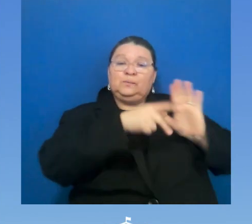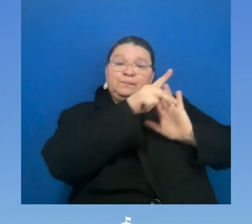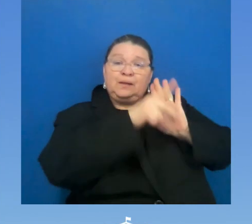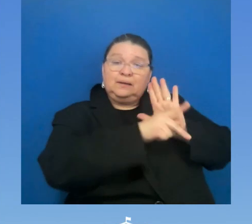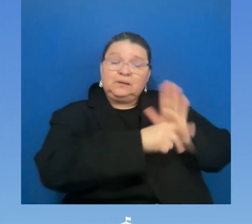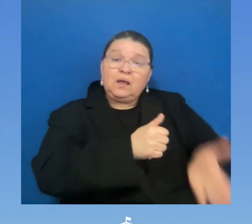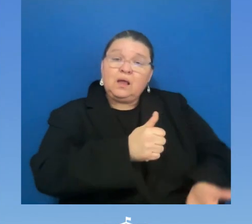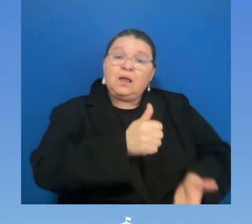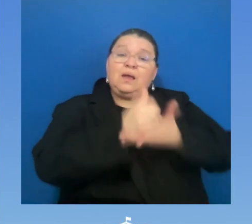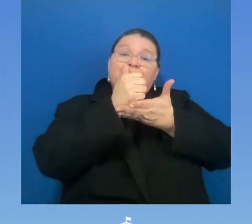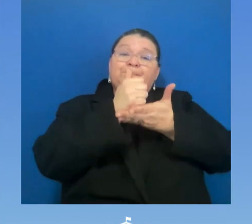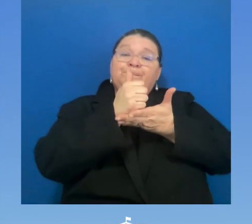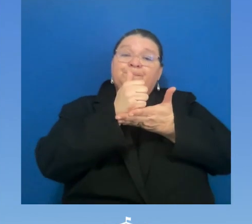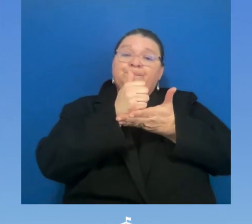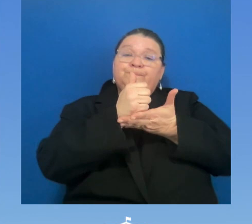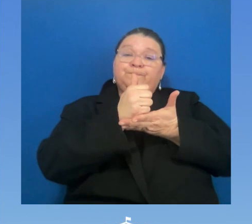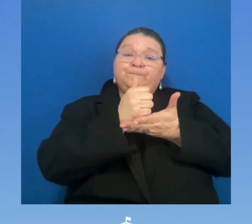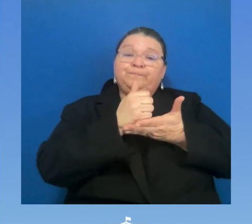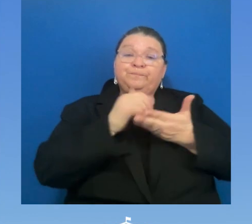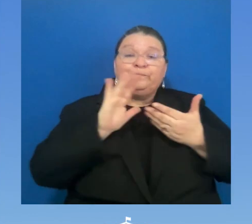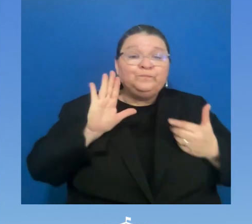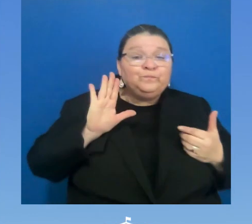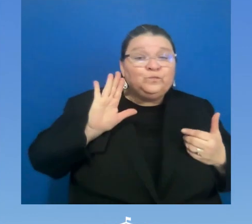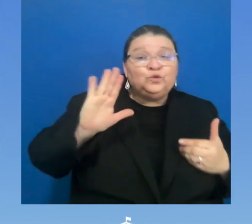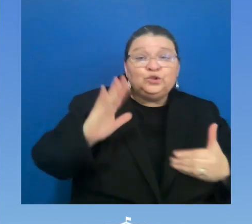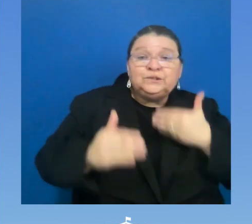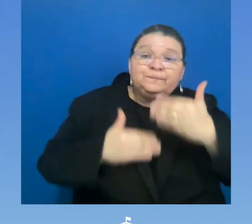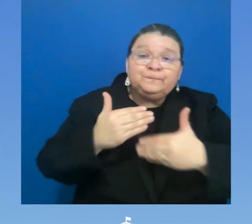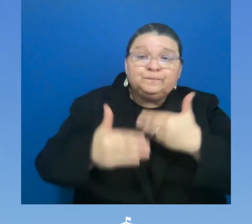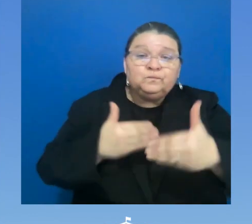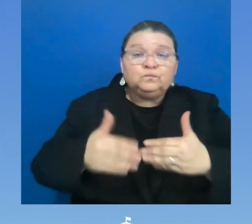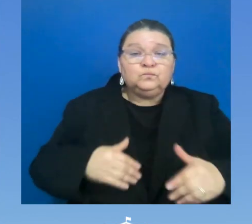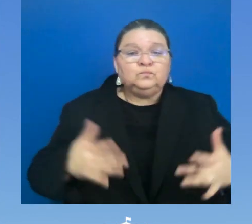So I'm thrilled today to be here with Marc Benioff,